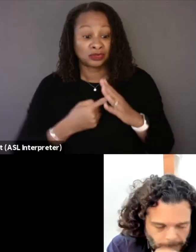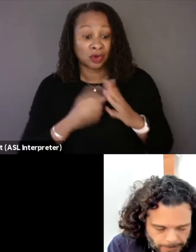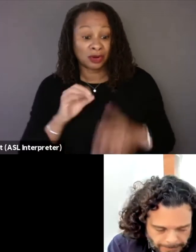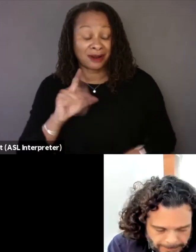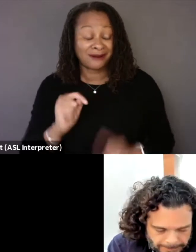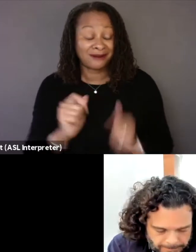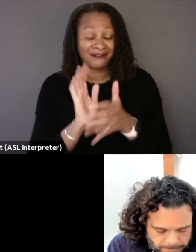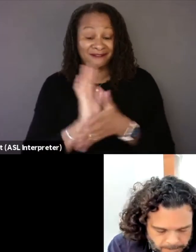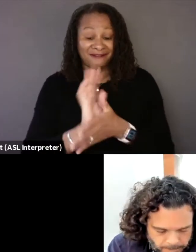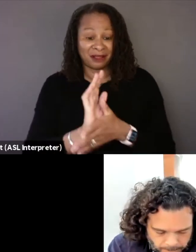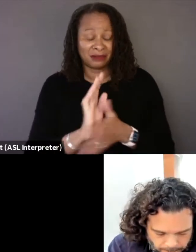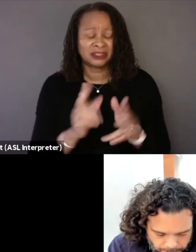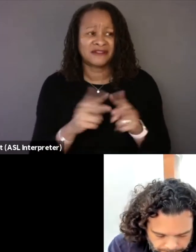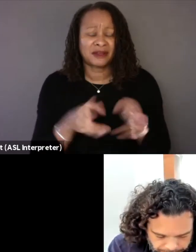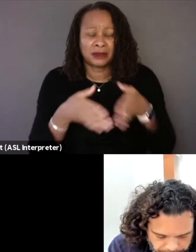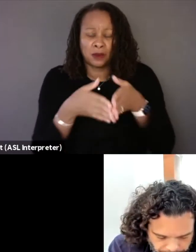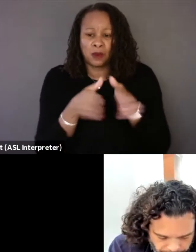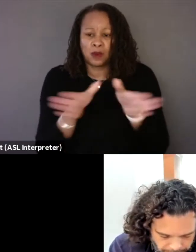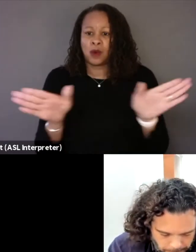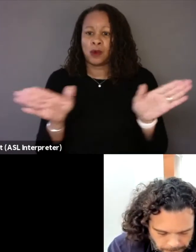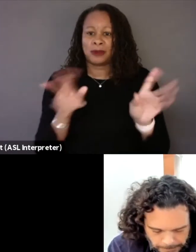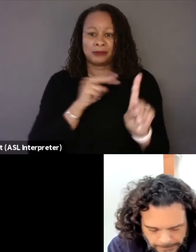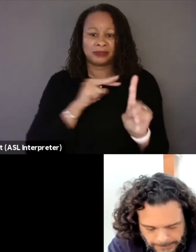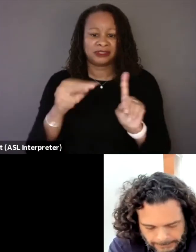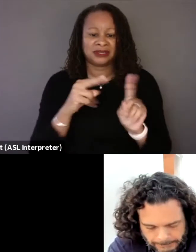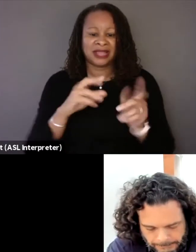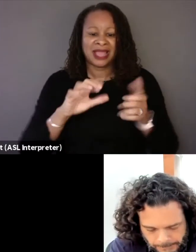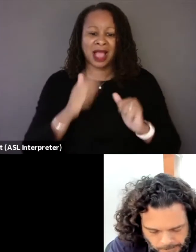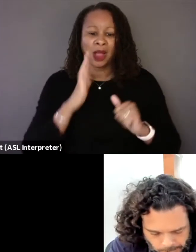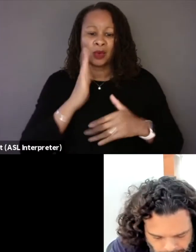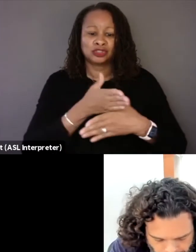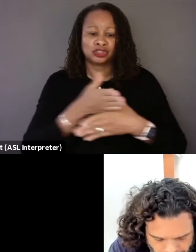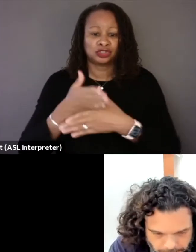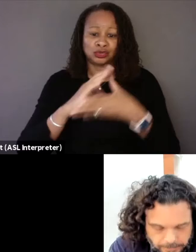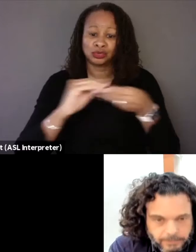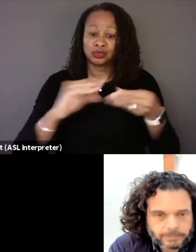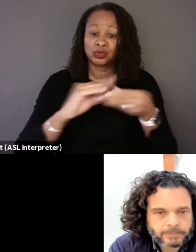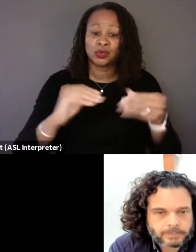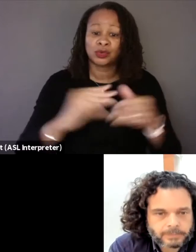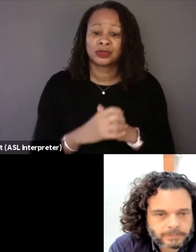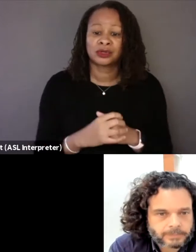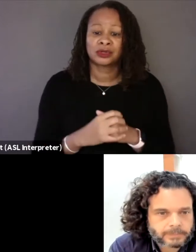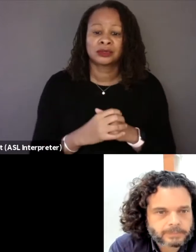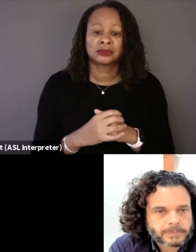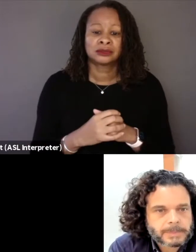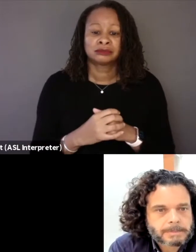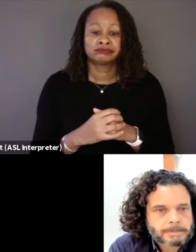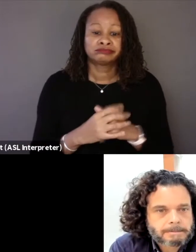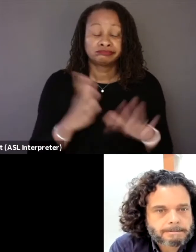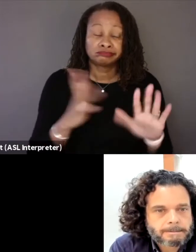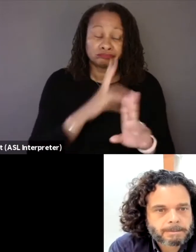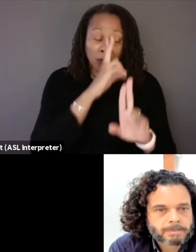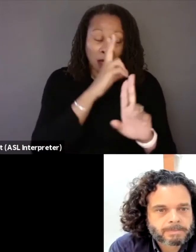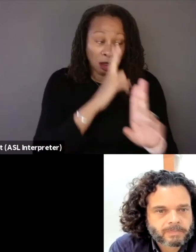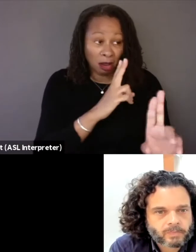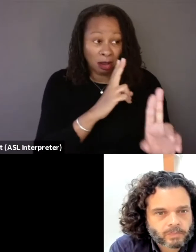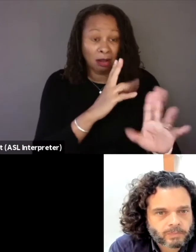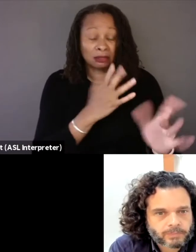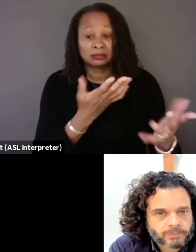open standpoint of how are we going to tell this story? You know we, quite honestly, were hoping that we'd have a lot more access